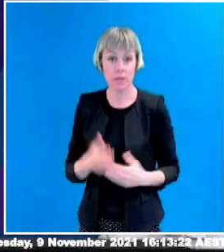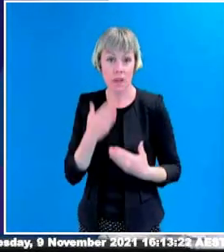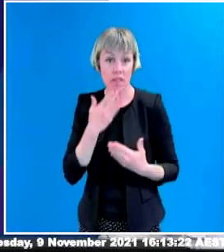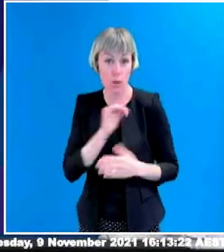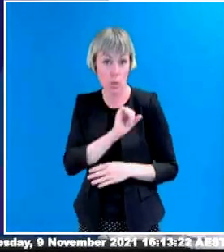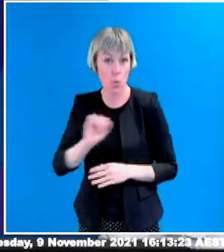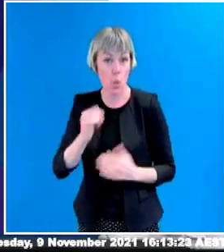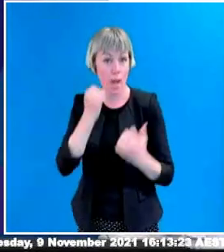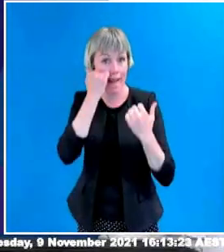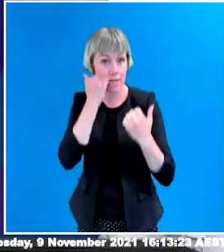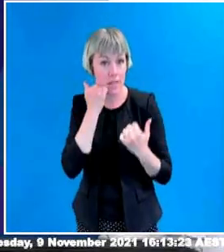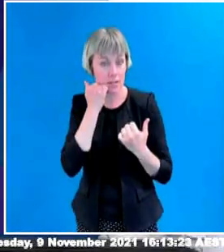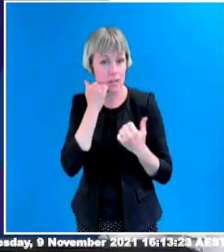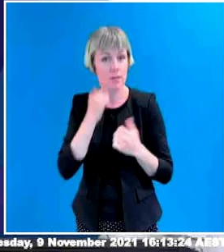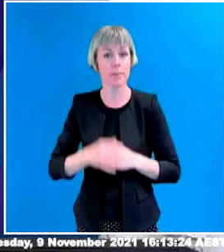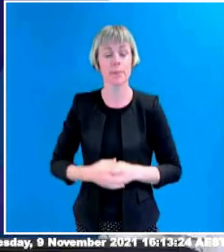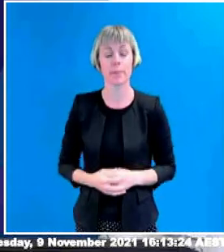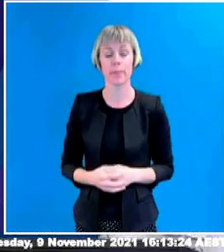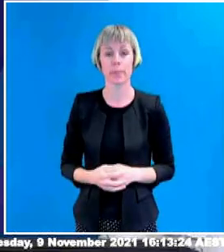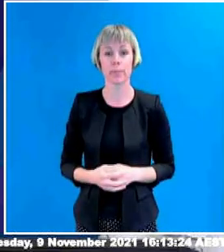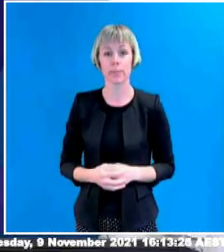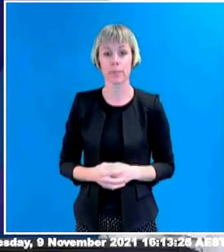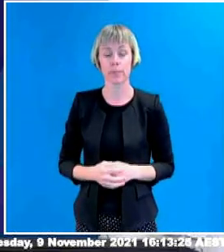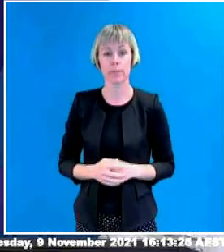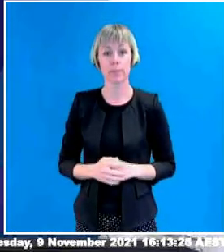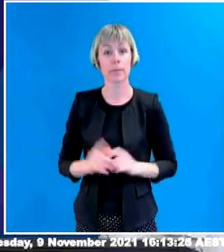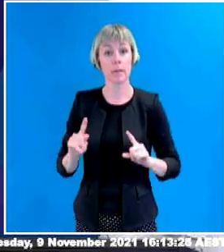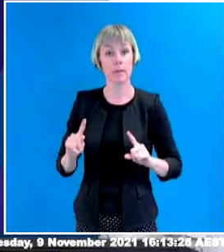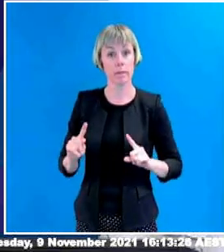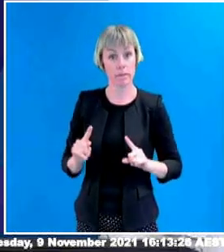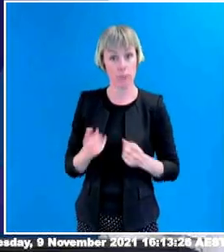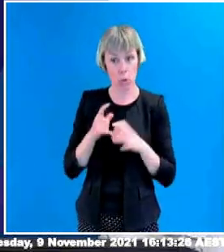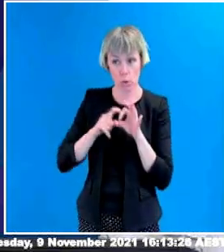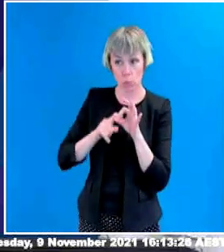My first question I will direct to Ms Robertson because I want to understand